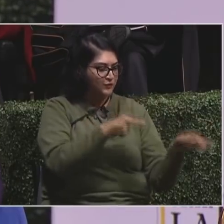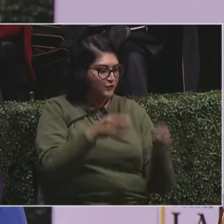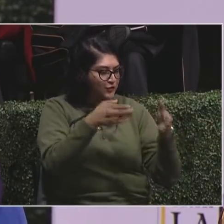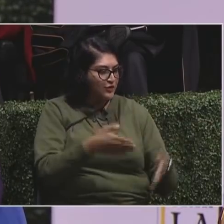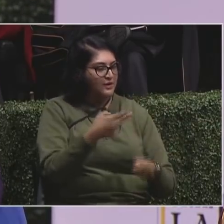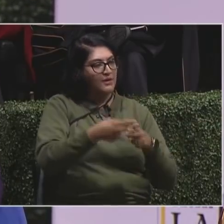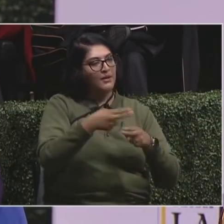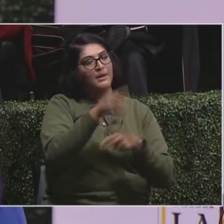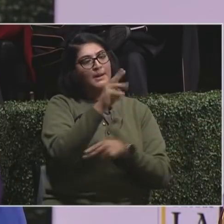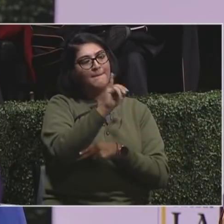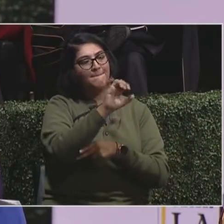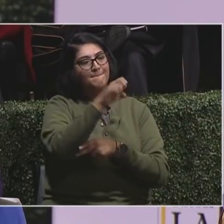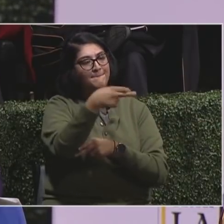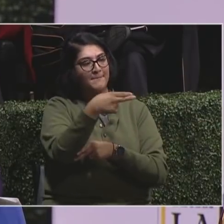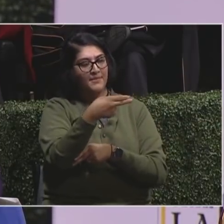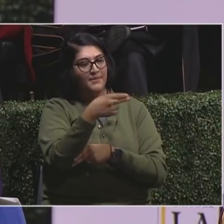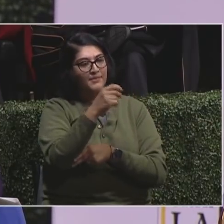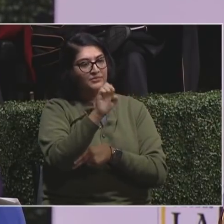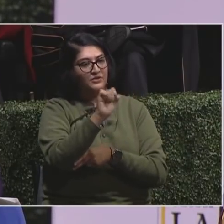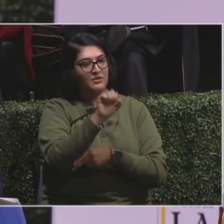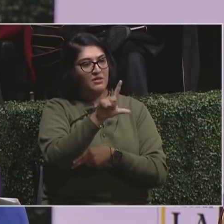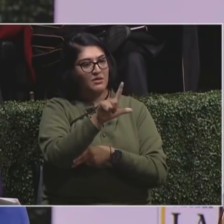KENNEDY MEMORIAL LIBRARY, AND THE ADMINISTRATION FOR THEIR CONTRIBUTIONS